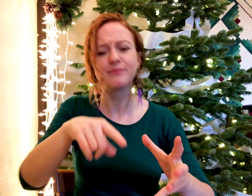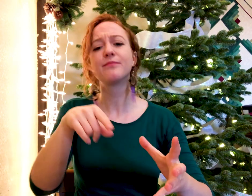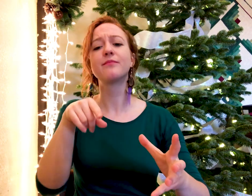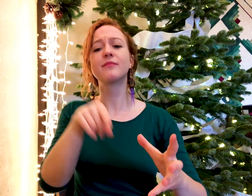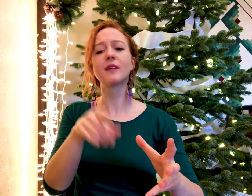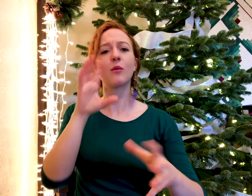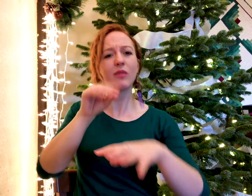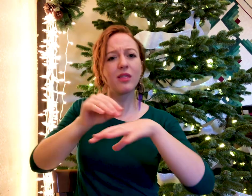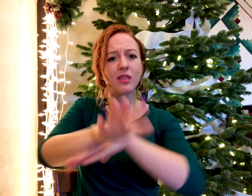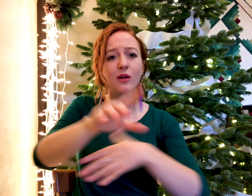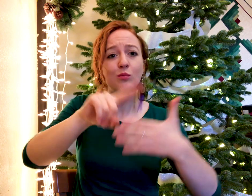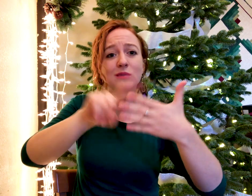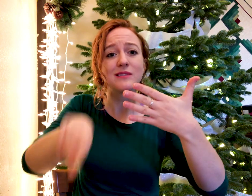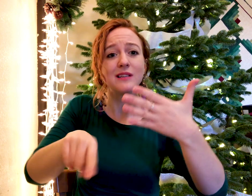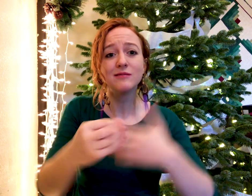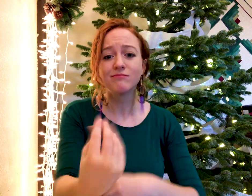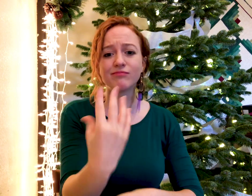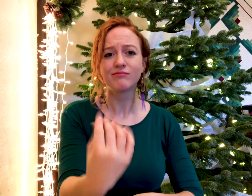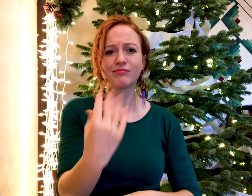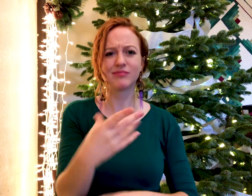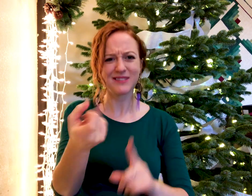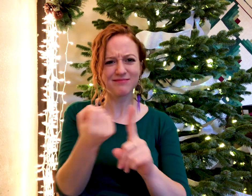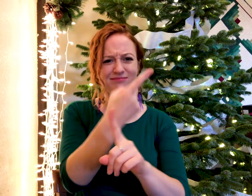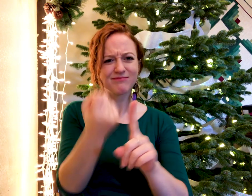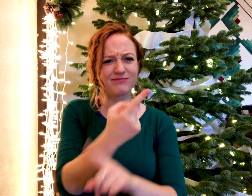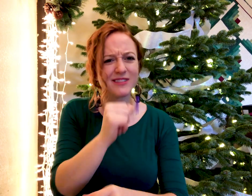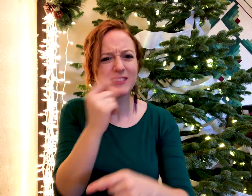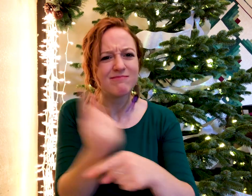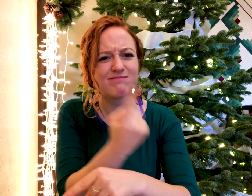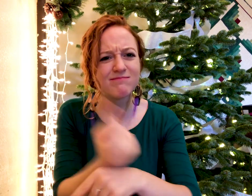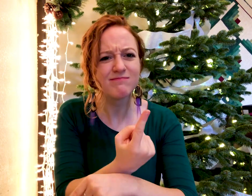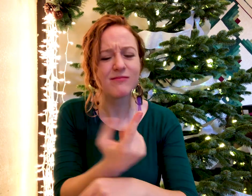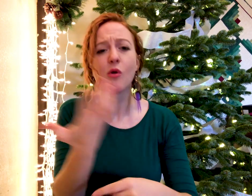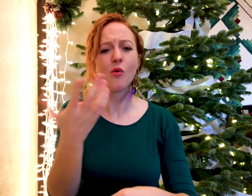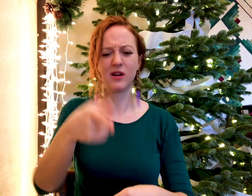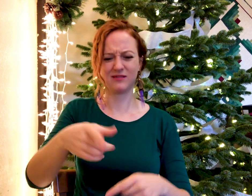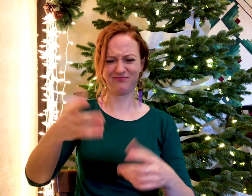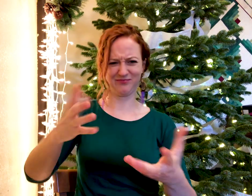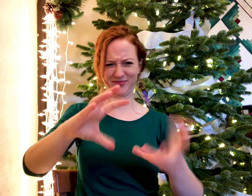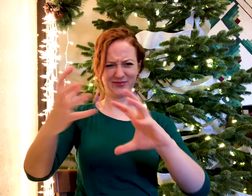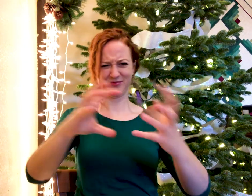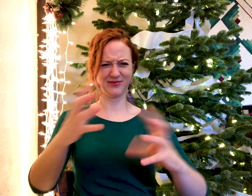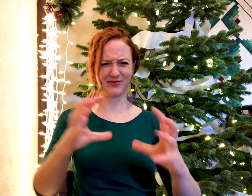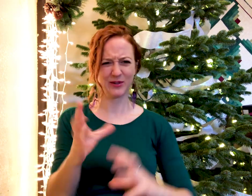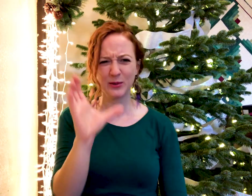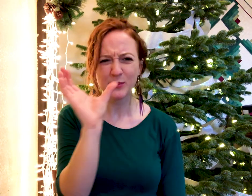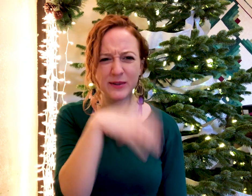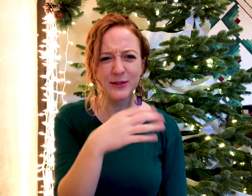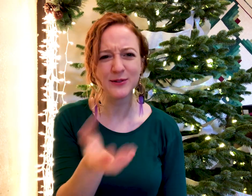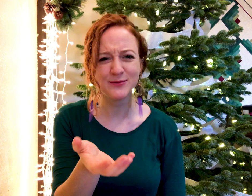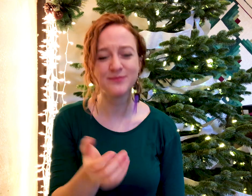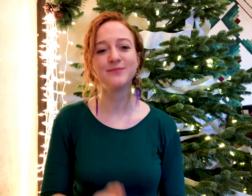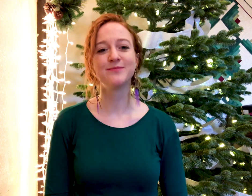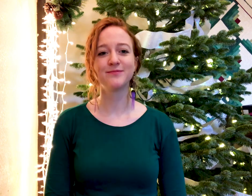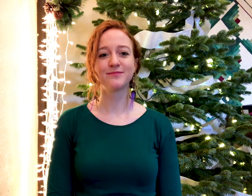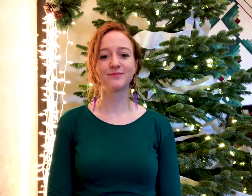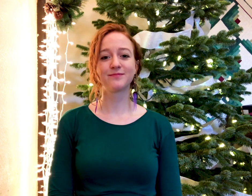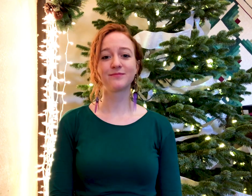that causes it to produce an incorrect result, or to behave in unintended ways.